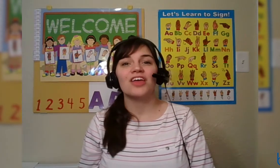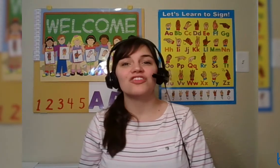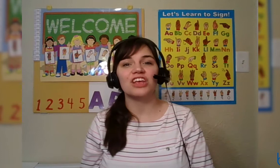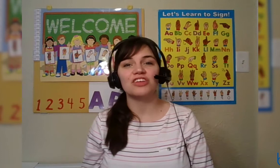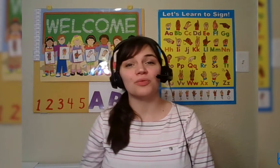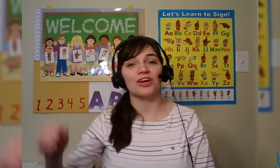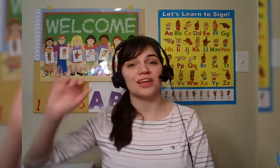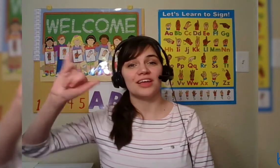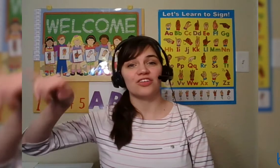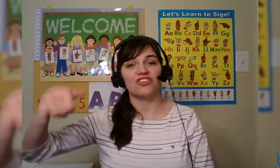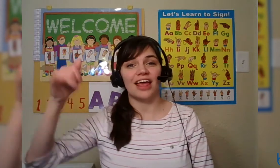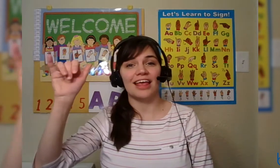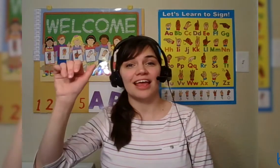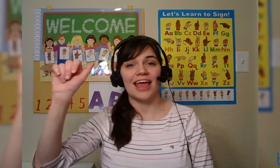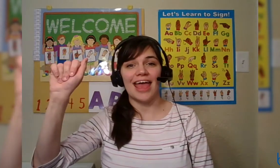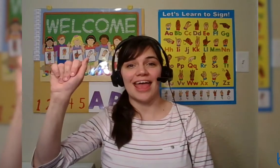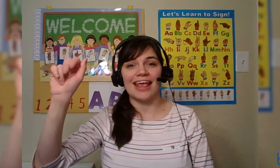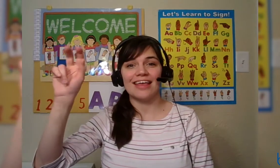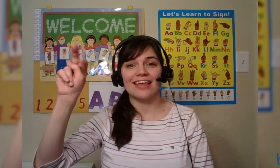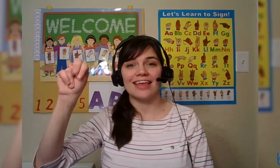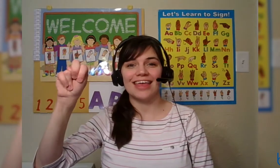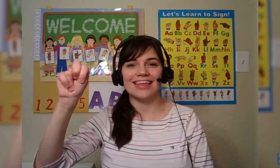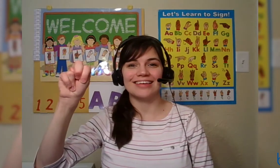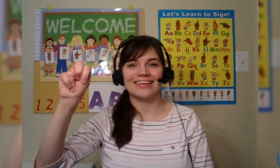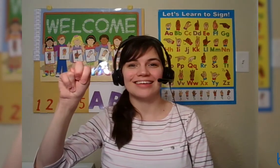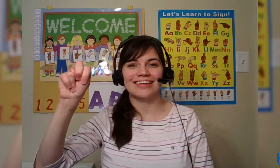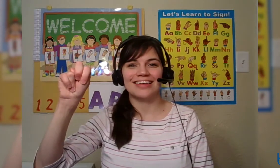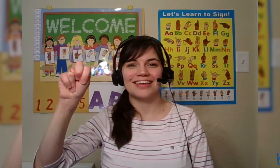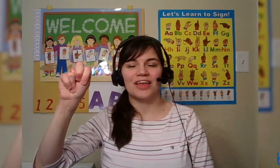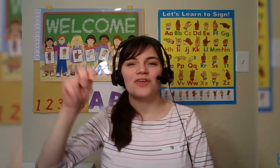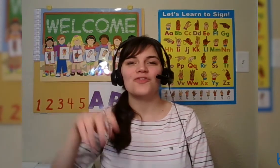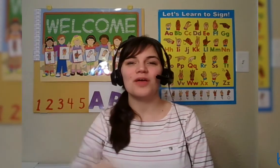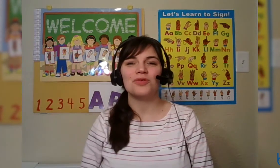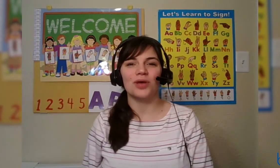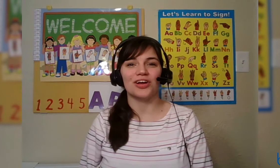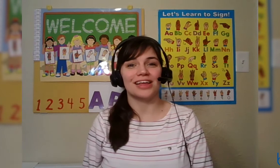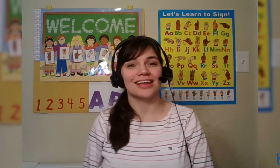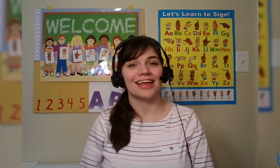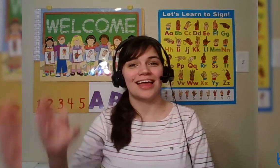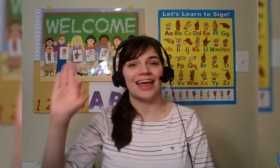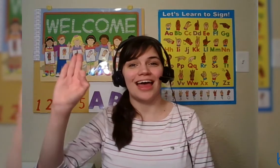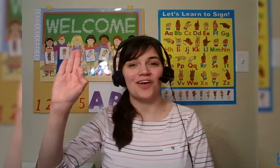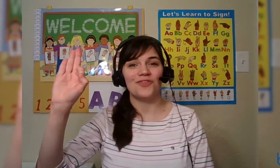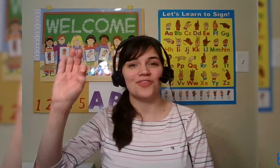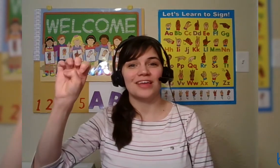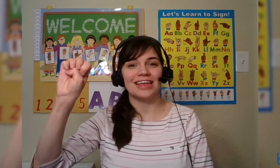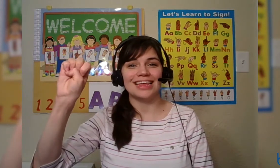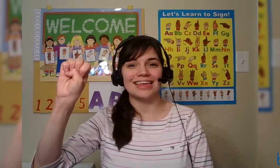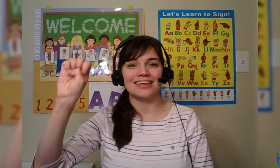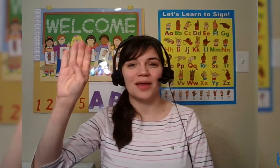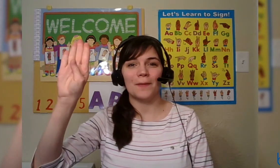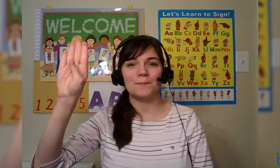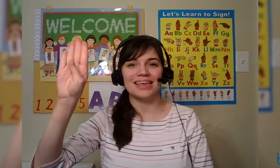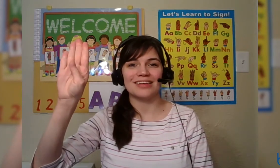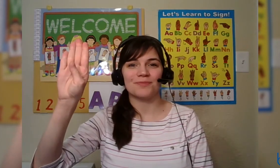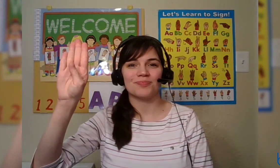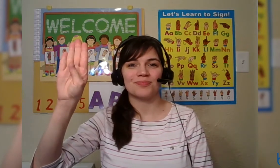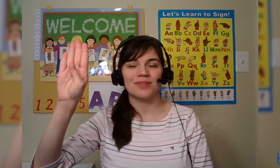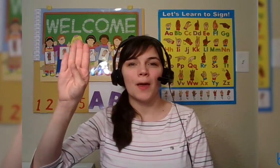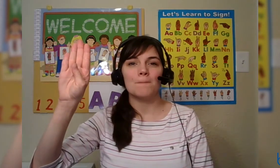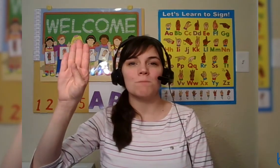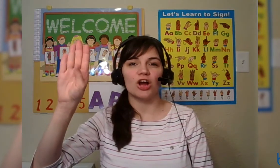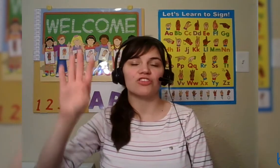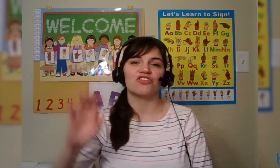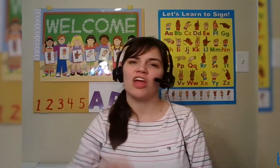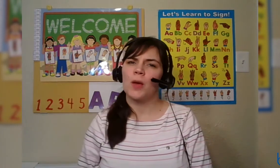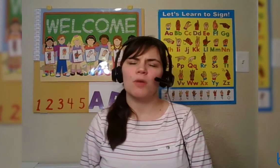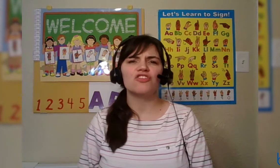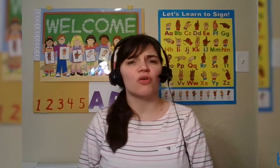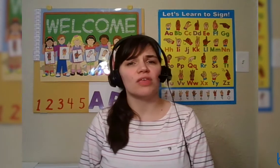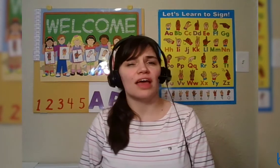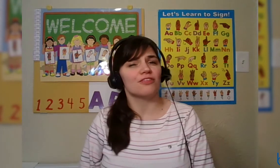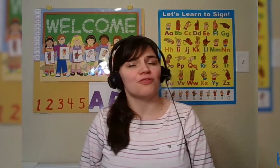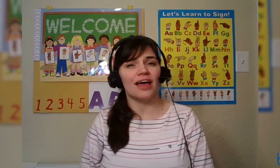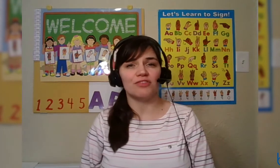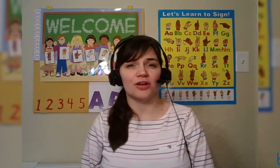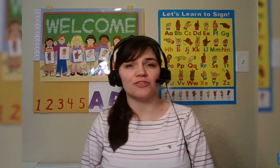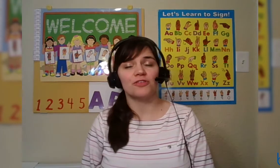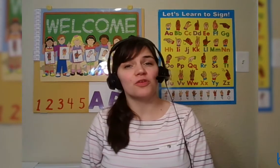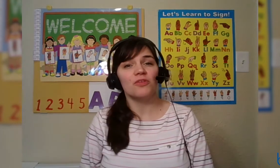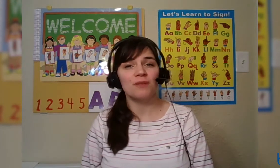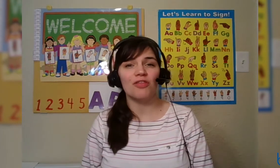January: J-A-N. February: F-E-B. March: March only has five letters so we'll spell the